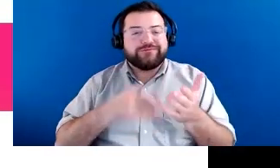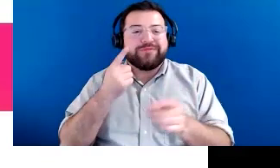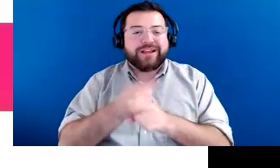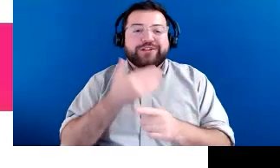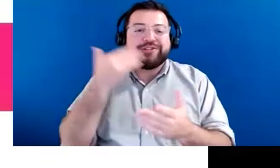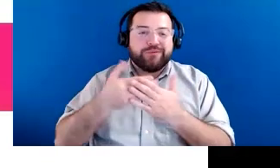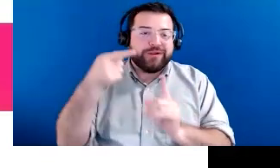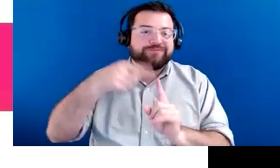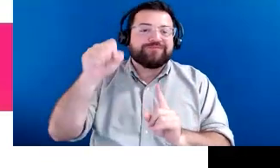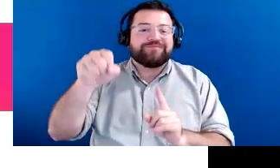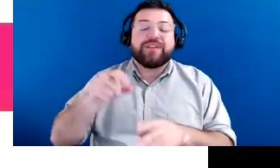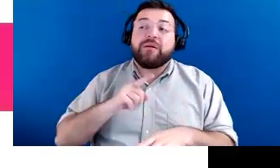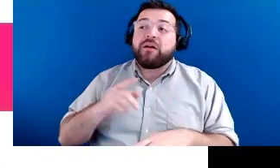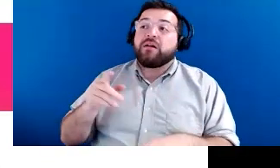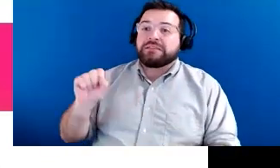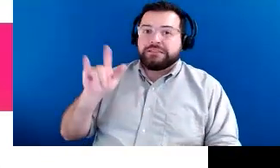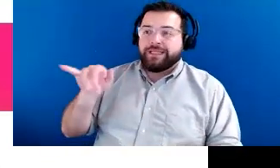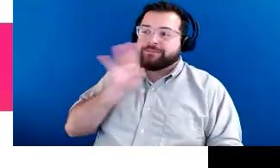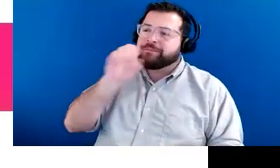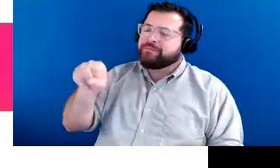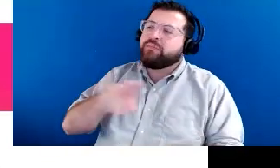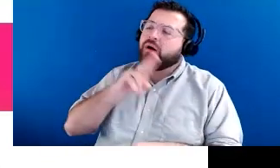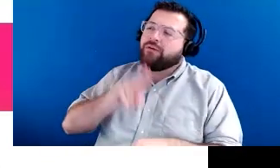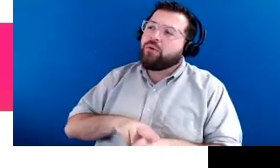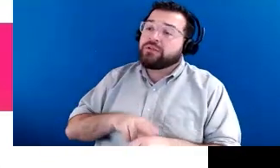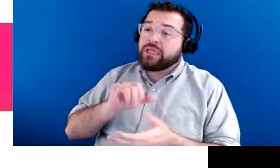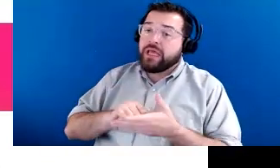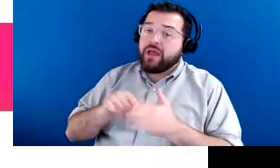But you know, of course, you know sharing that policy widely,